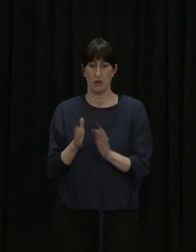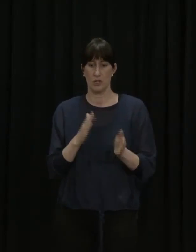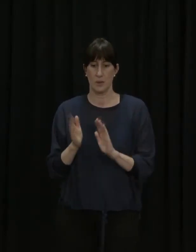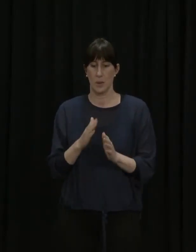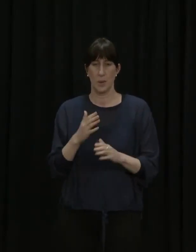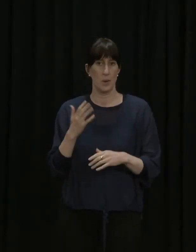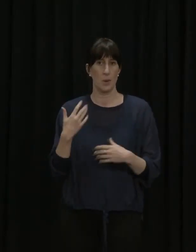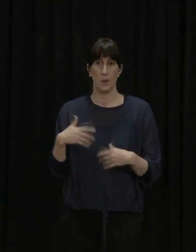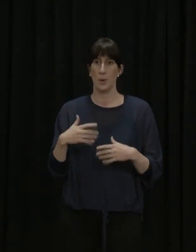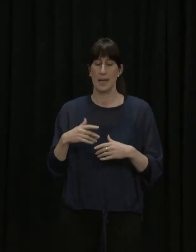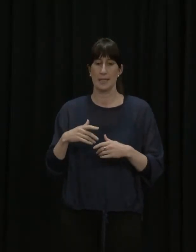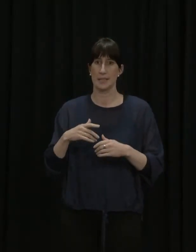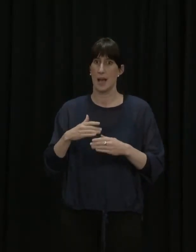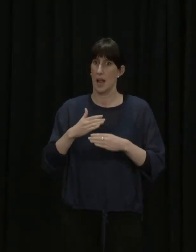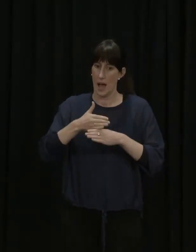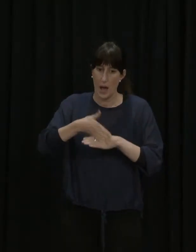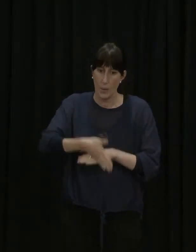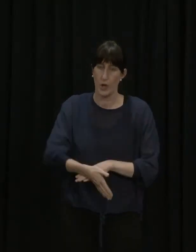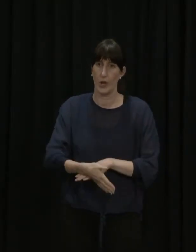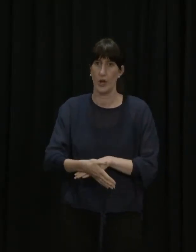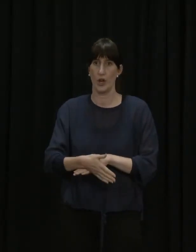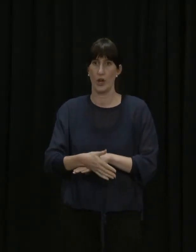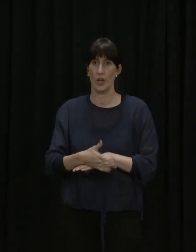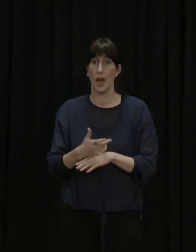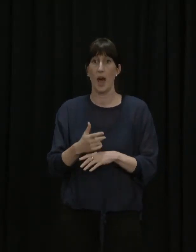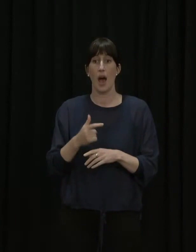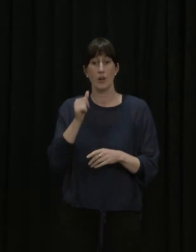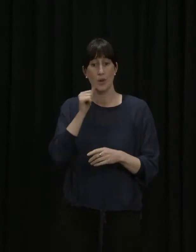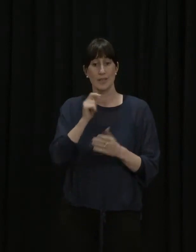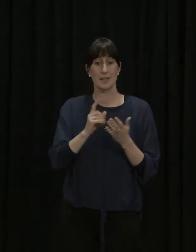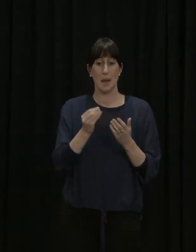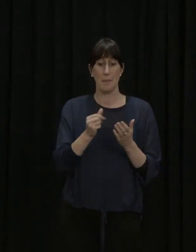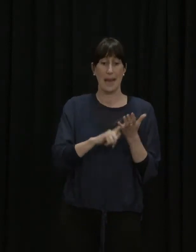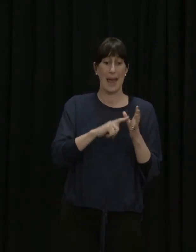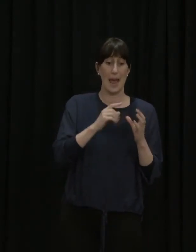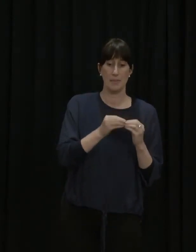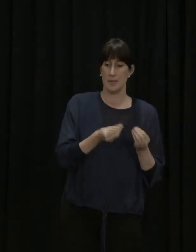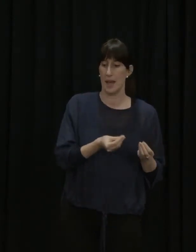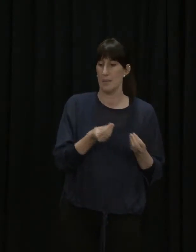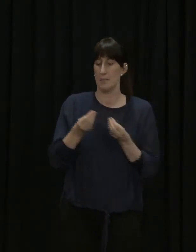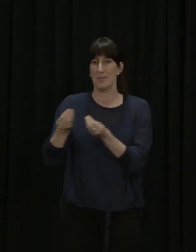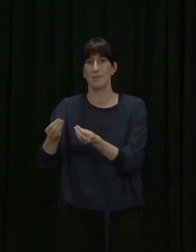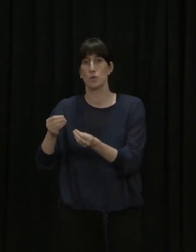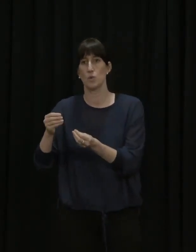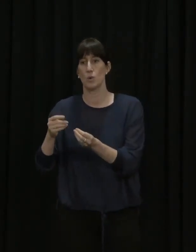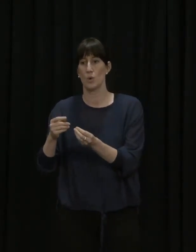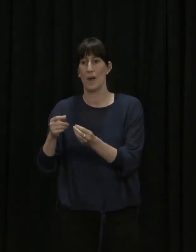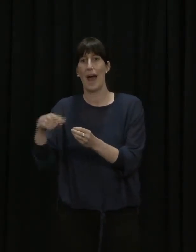times have required attention and work. I know the lab people are